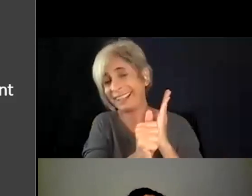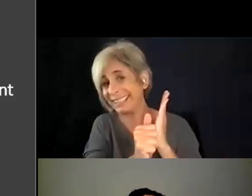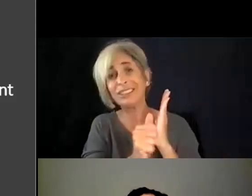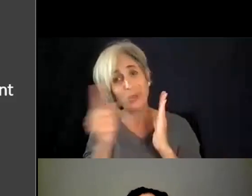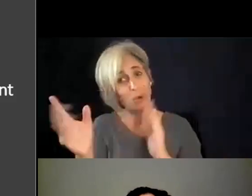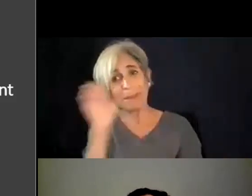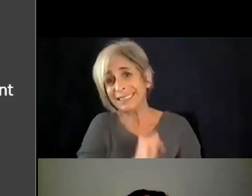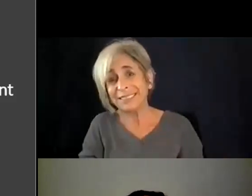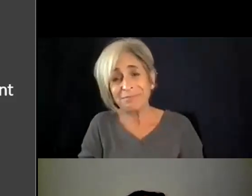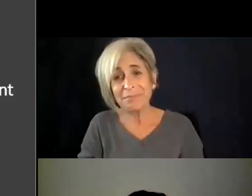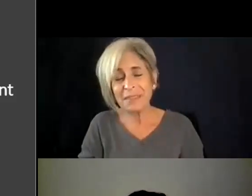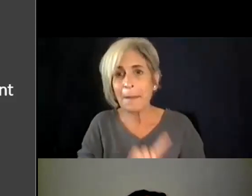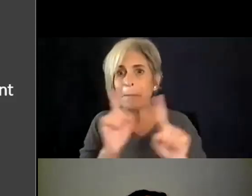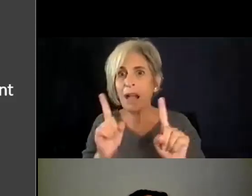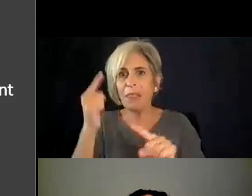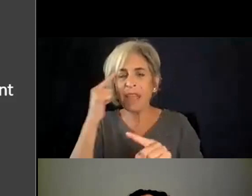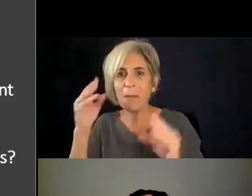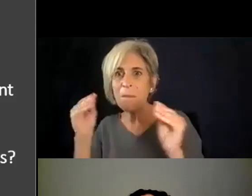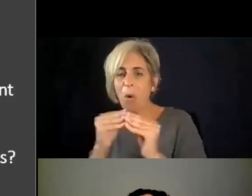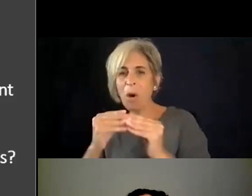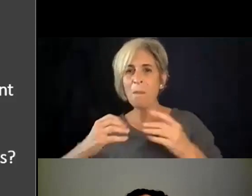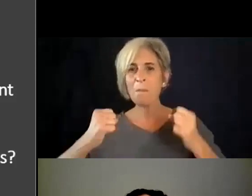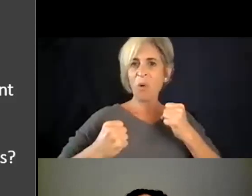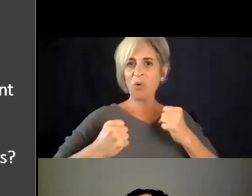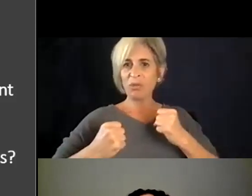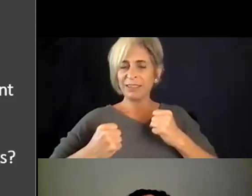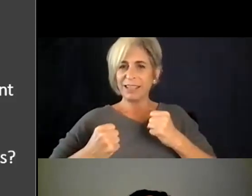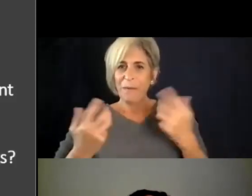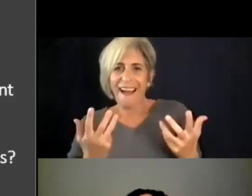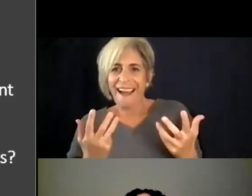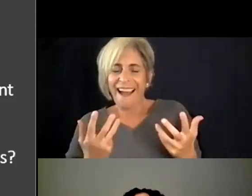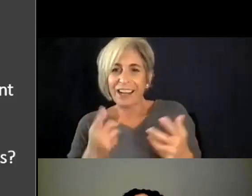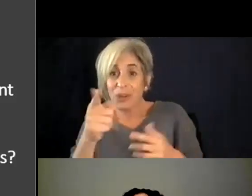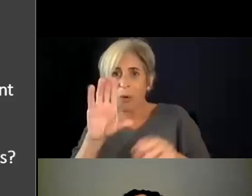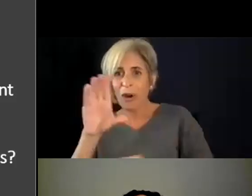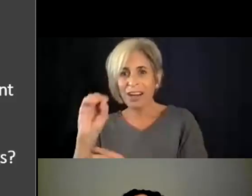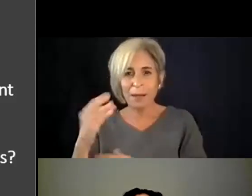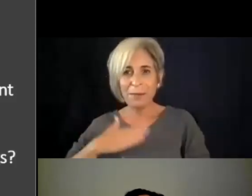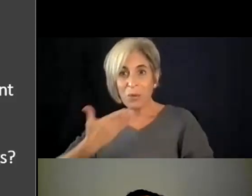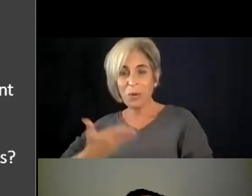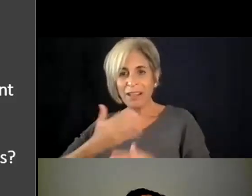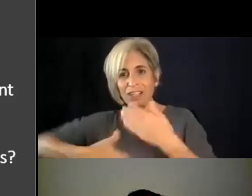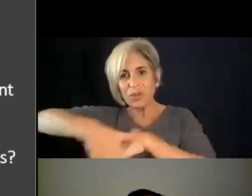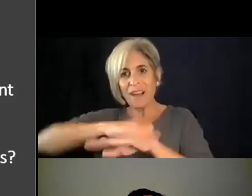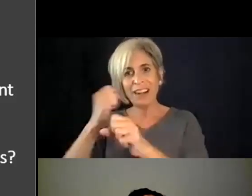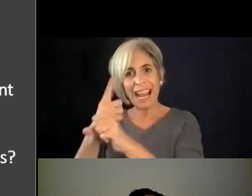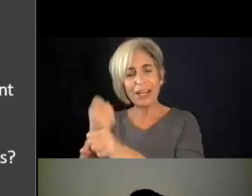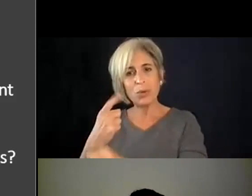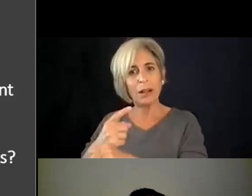But I'd like you to think even bolder. Would your company be willing to cover annual hearing screenings?